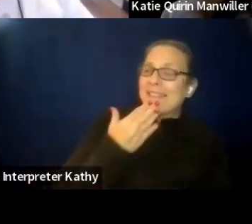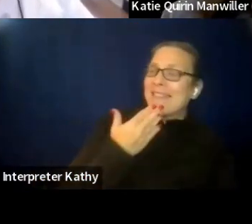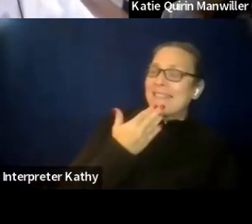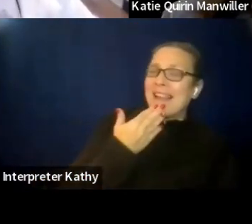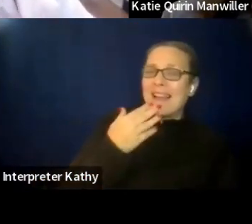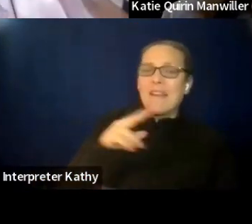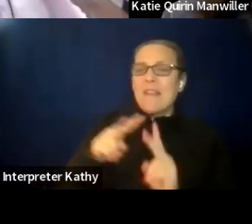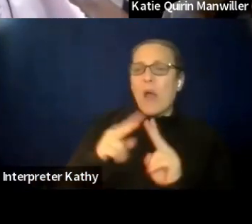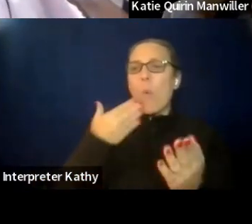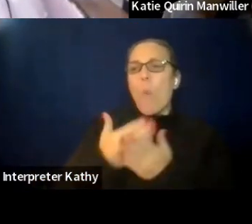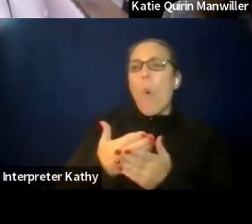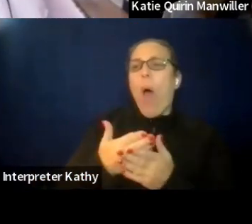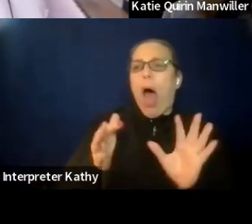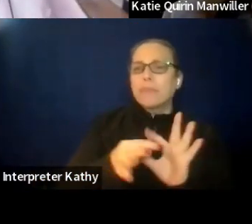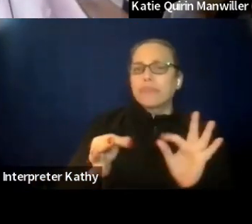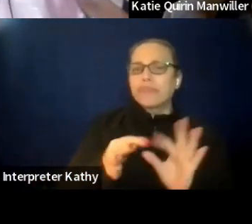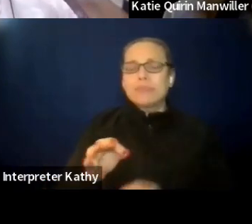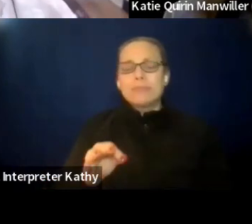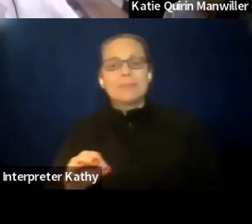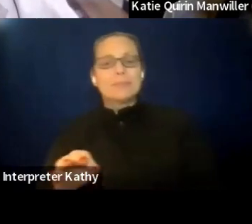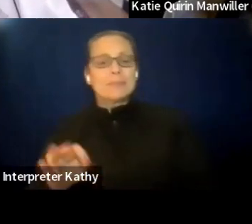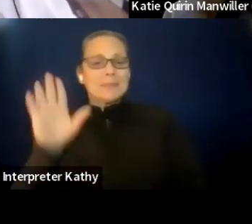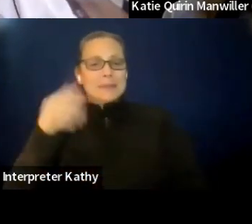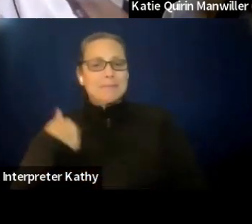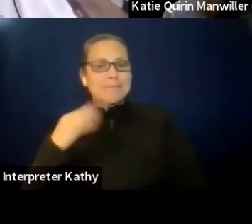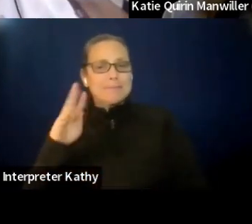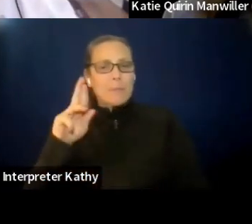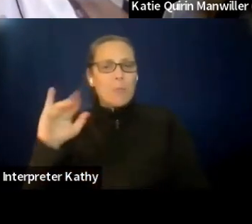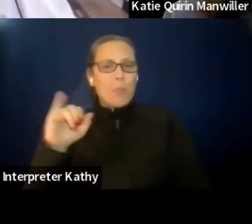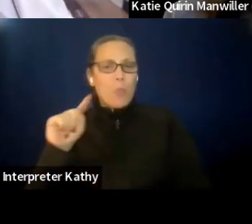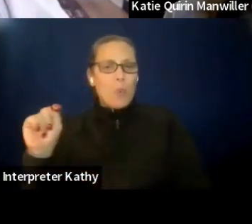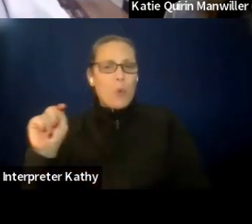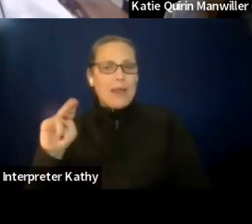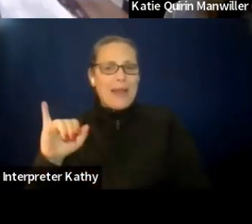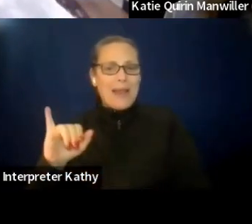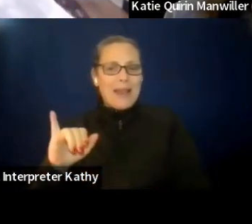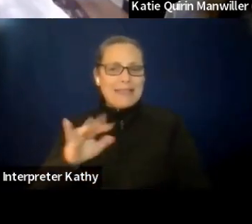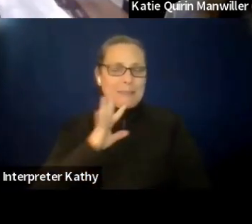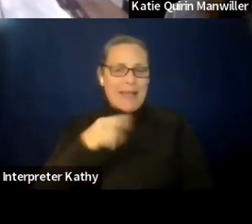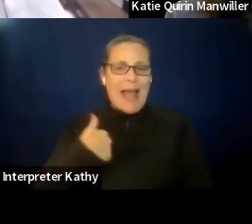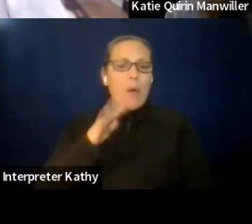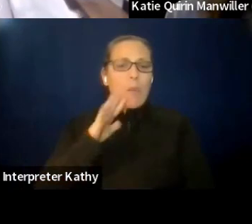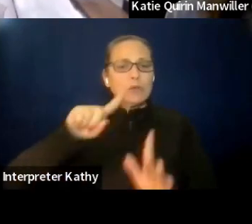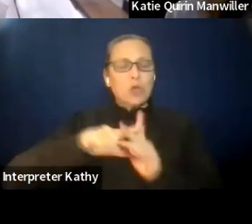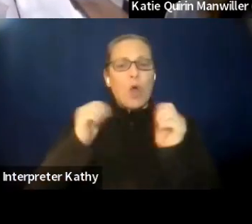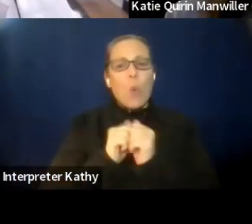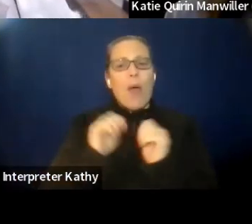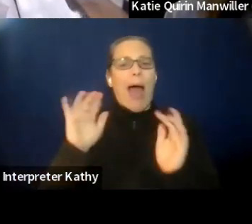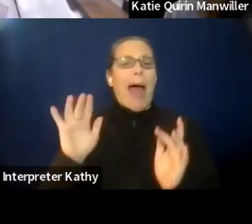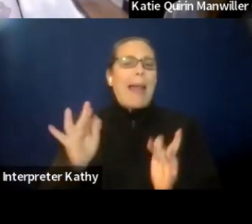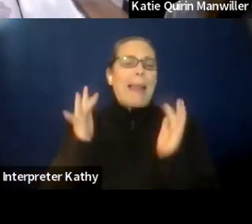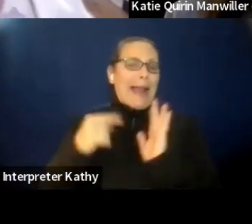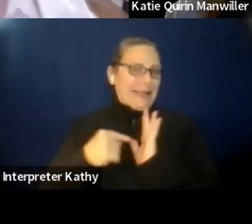more inclusive profession. Thank you. That's well put. So I will start